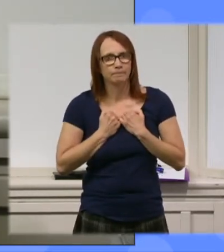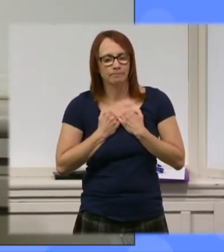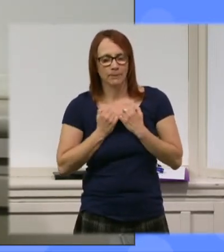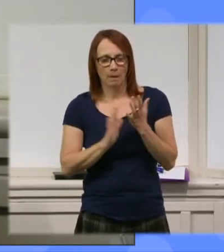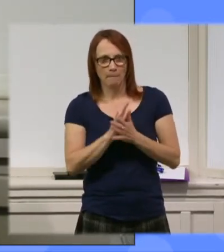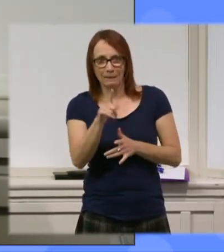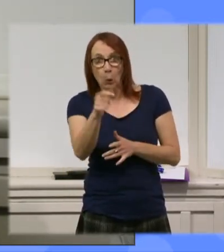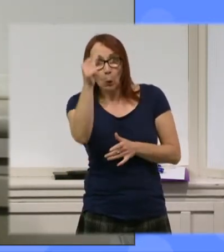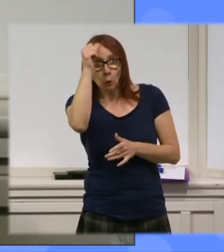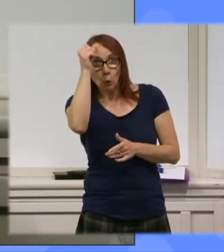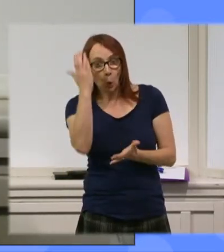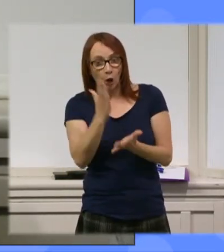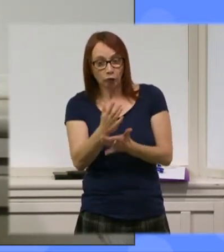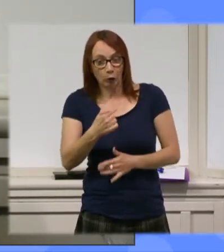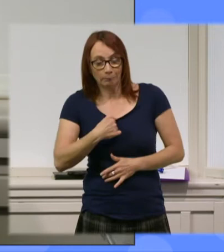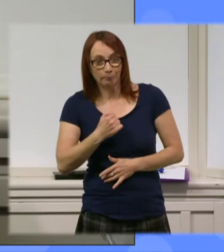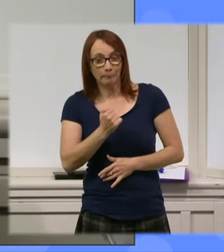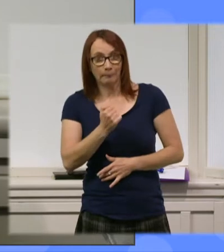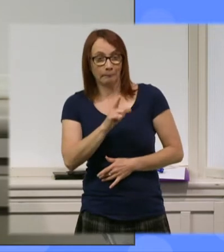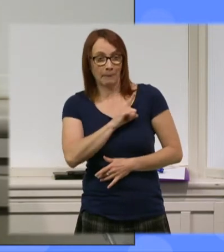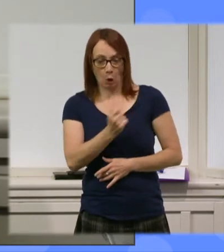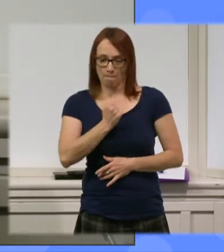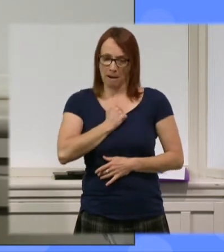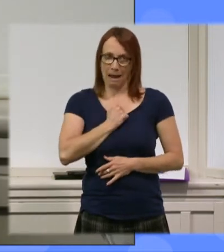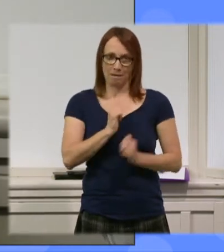trust in you because what you are saying and what you are standing for is is